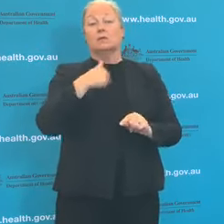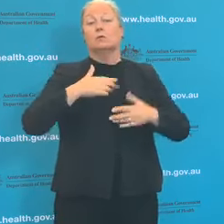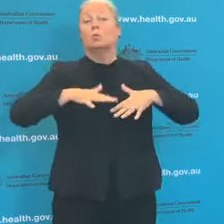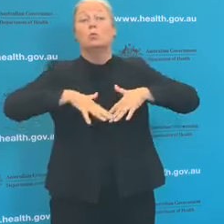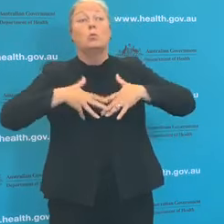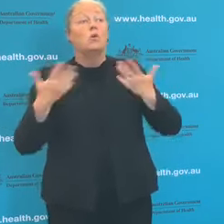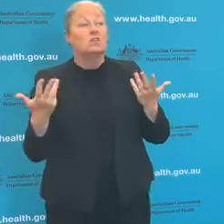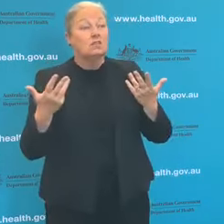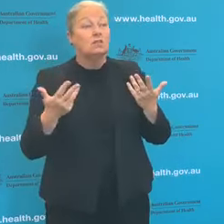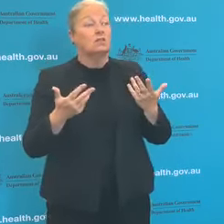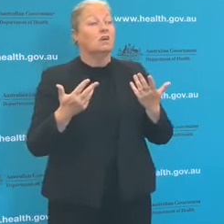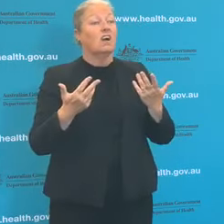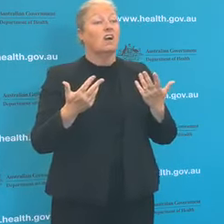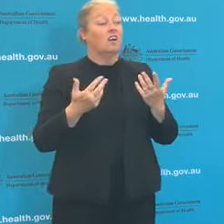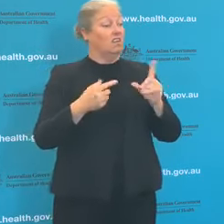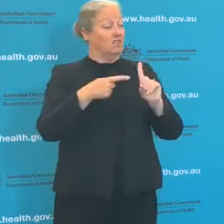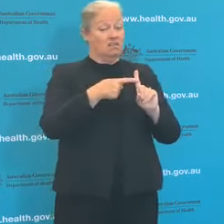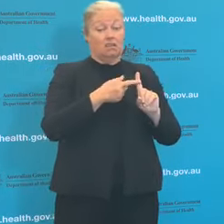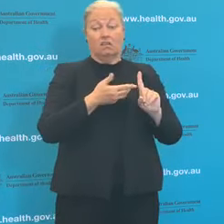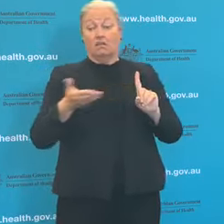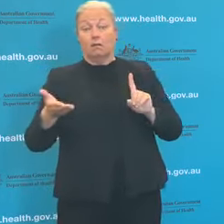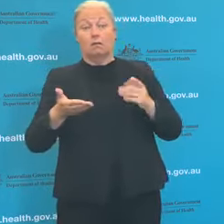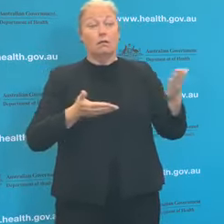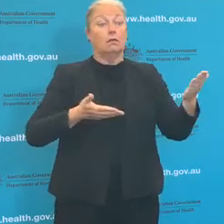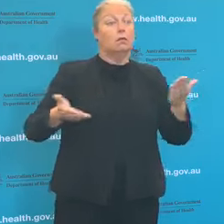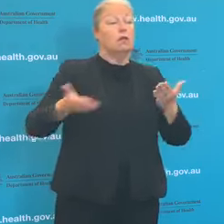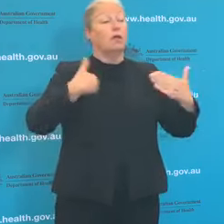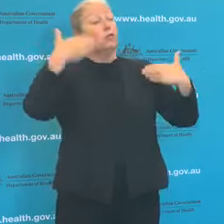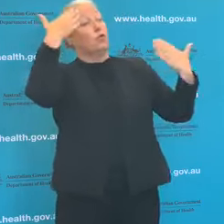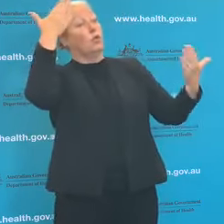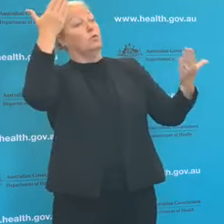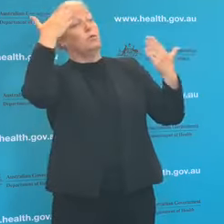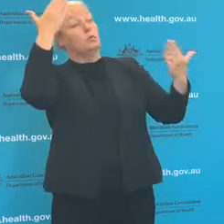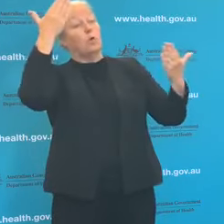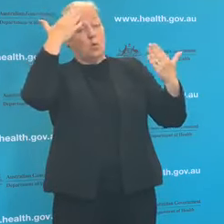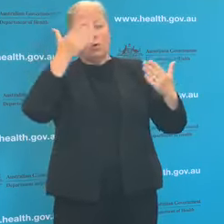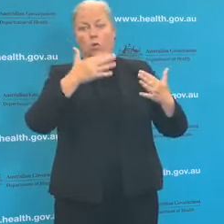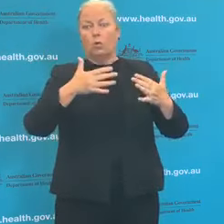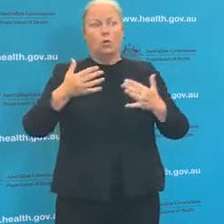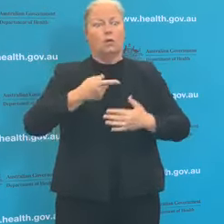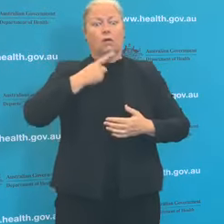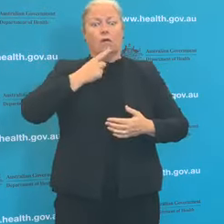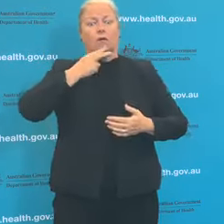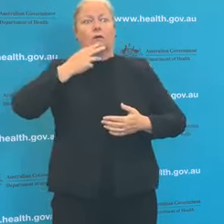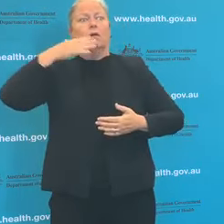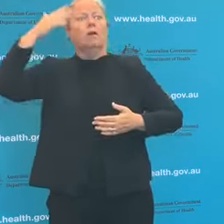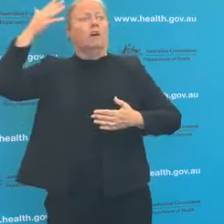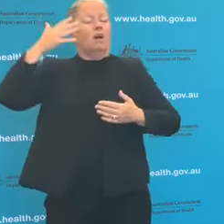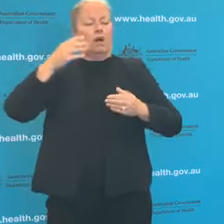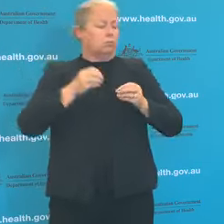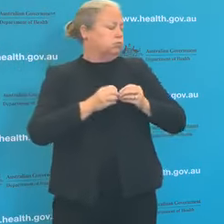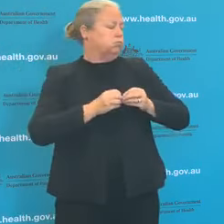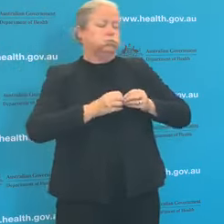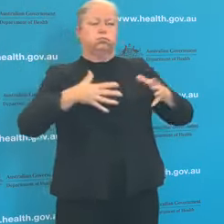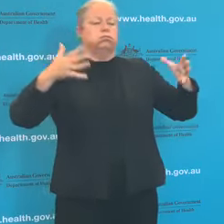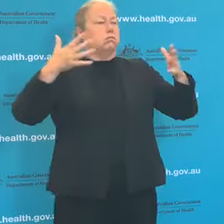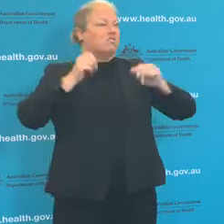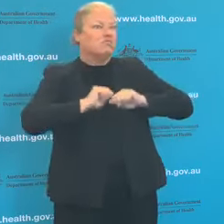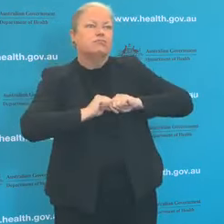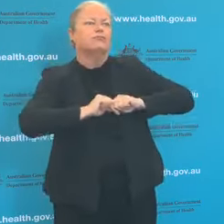transmission over a long period of time, where you end up with several hundred cases in the large outbreak. That's the sort of thing that we're trying to avoid